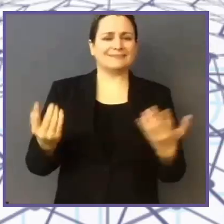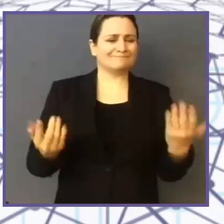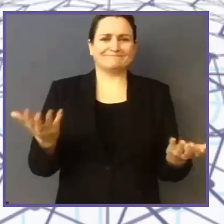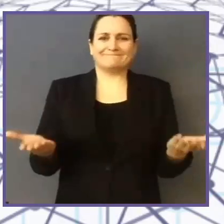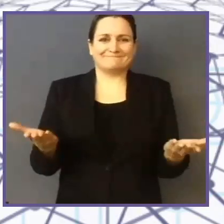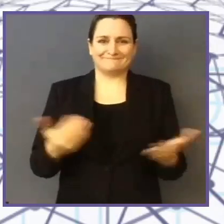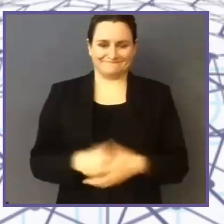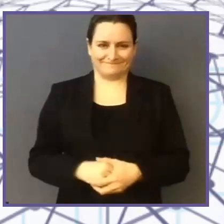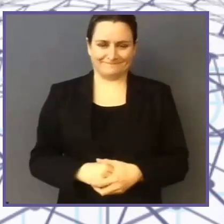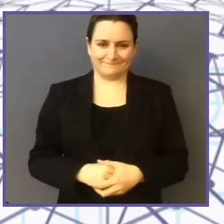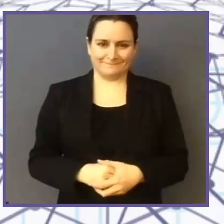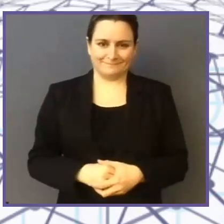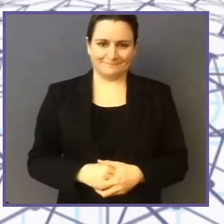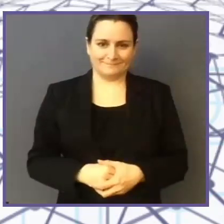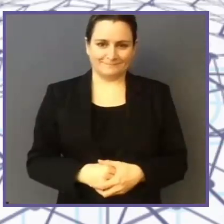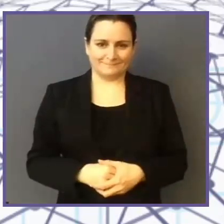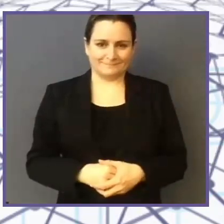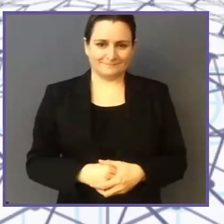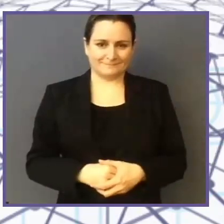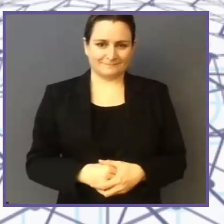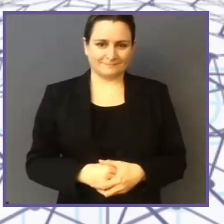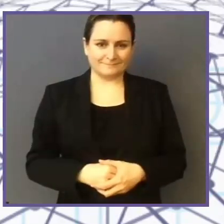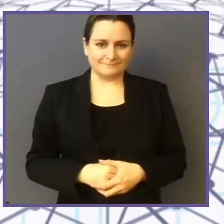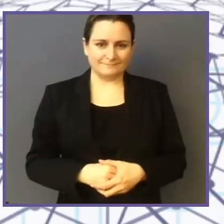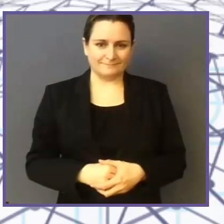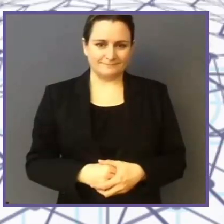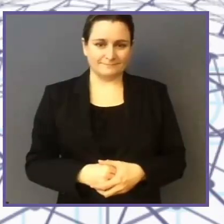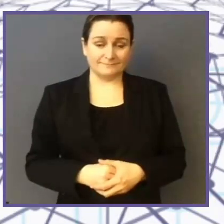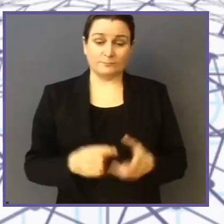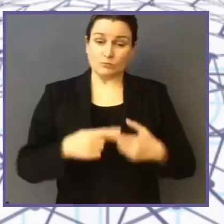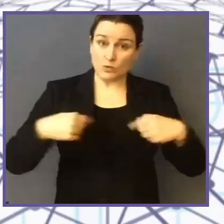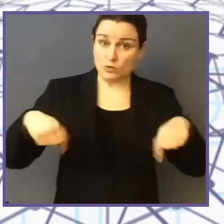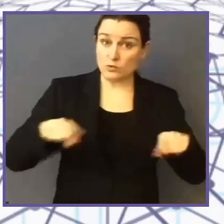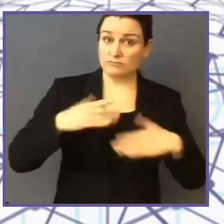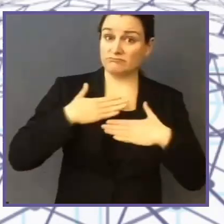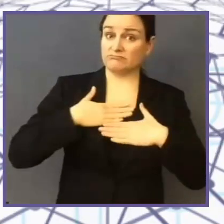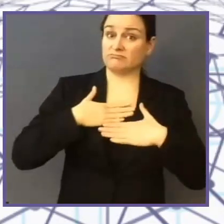We respectfully argue that the participation organisations of persons with disabilities